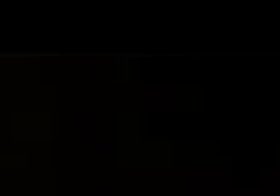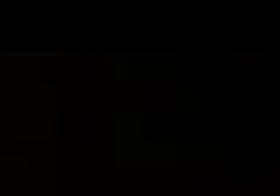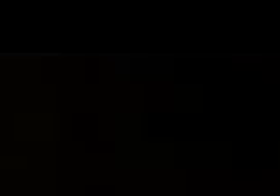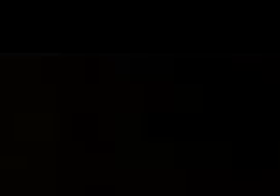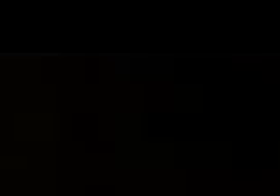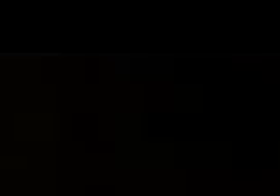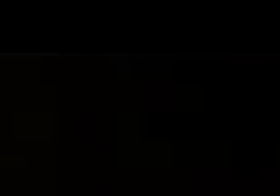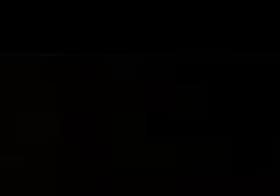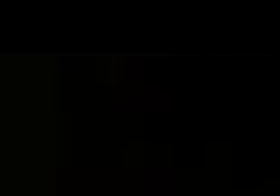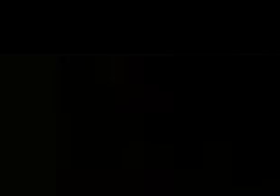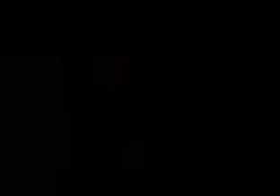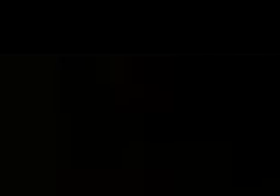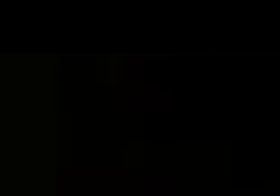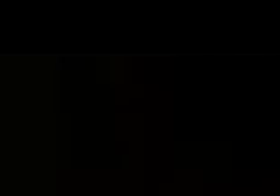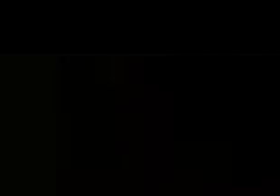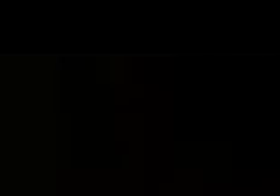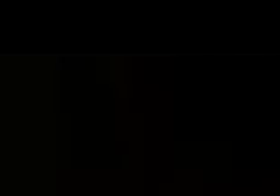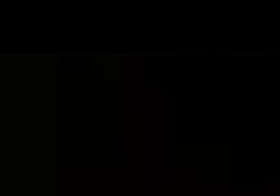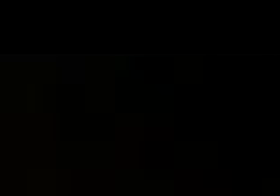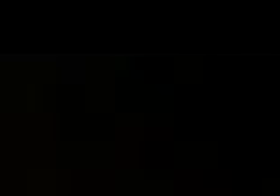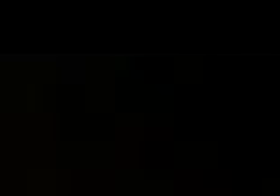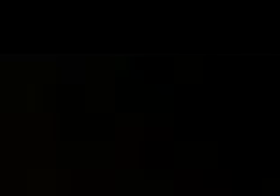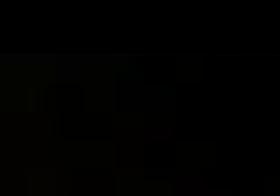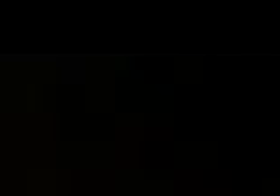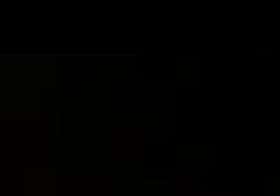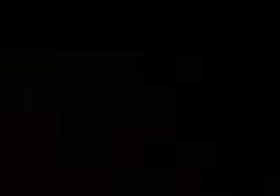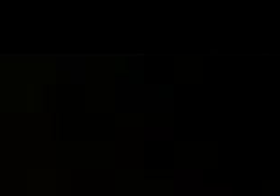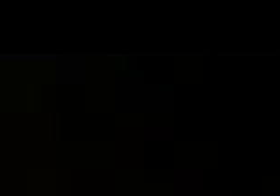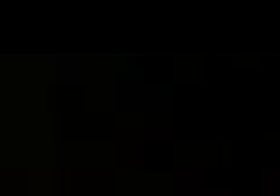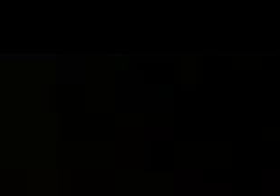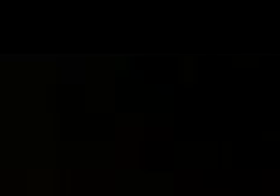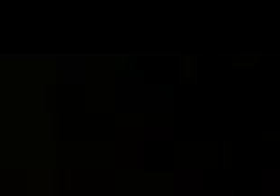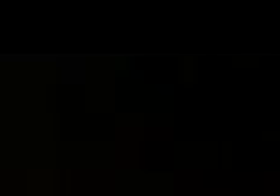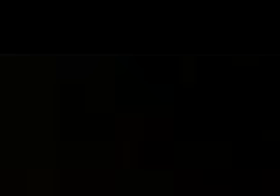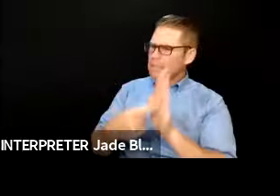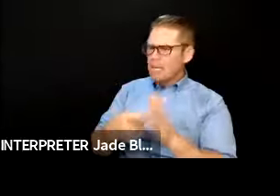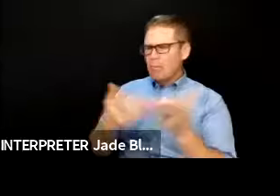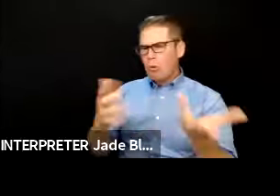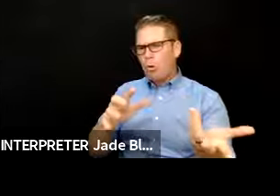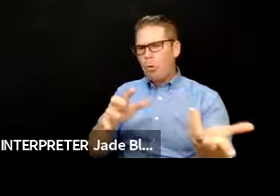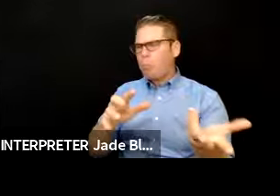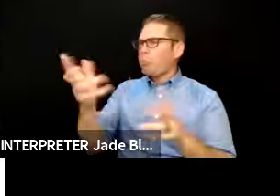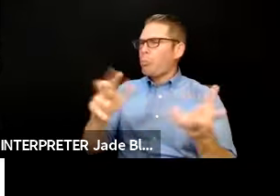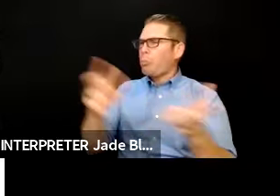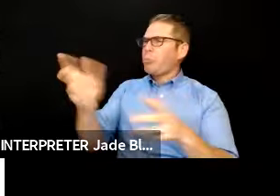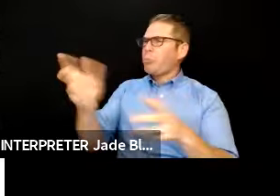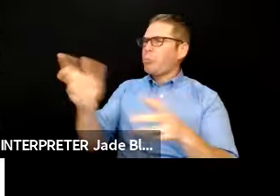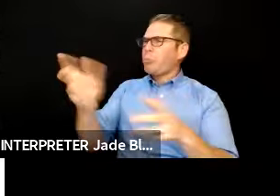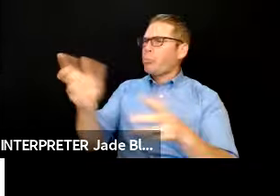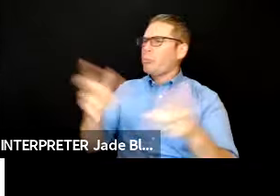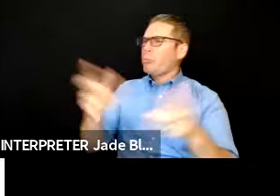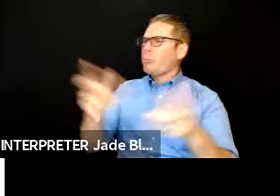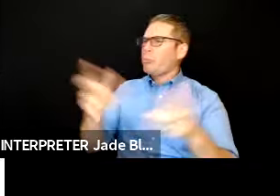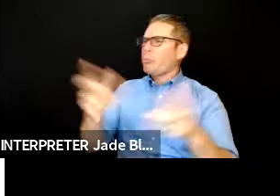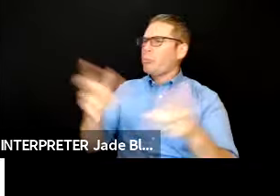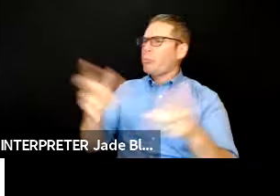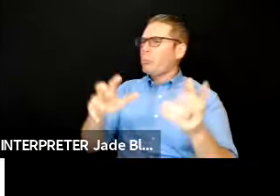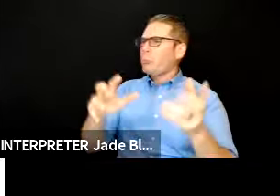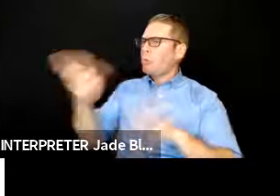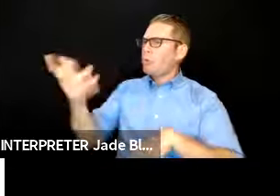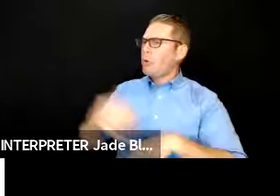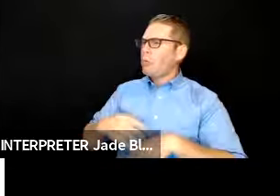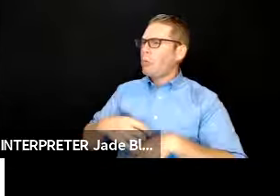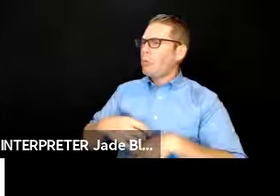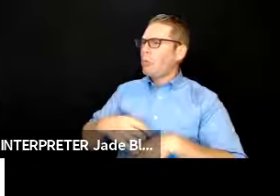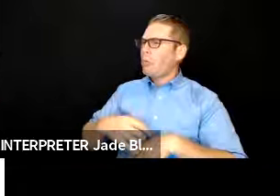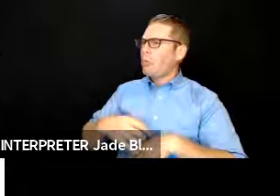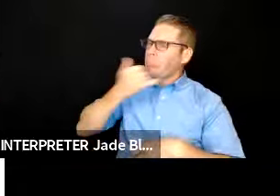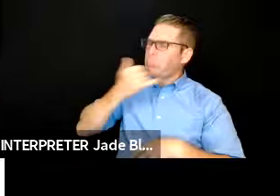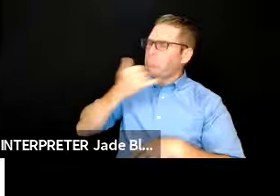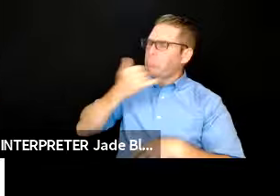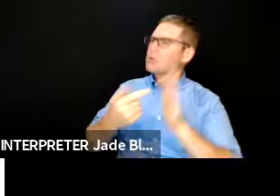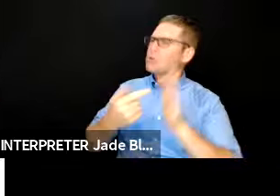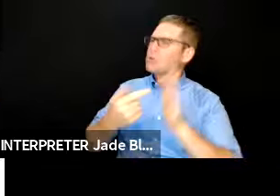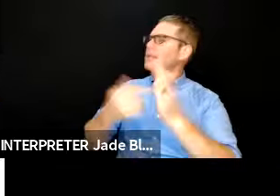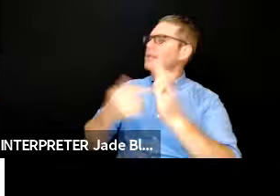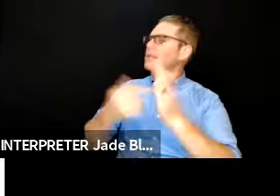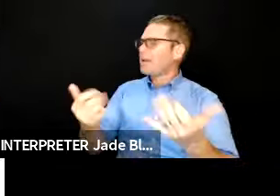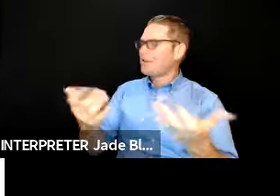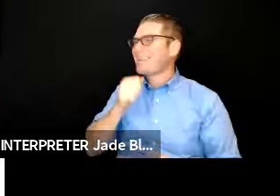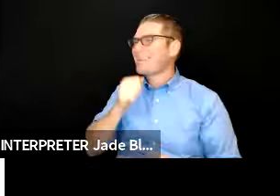I was like oh no.